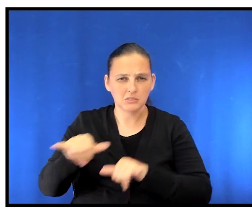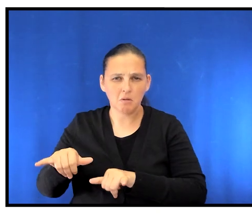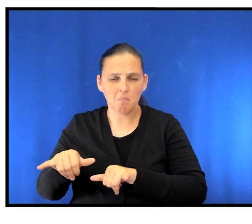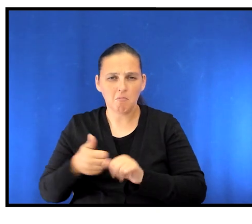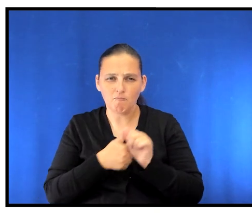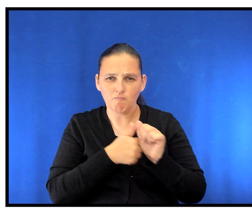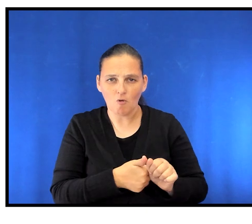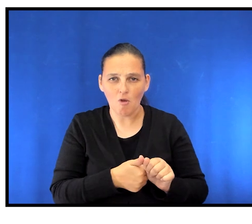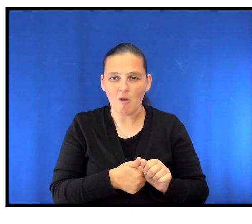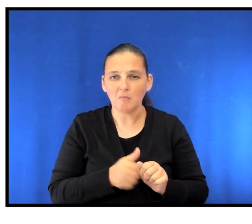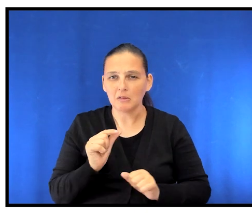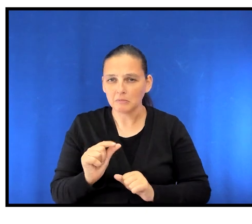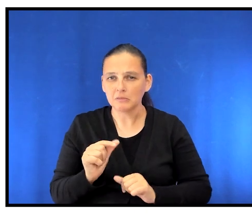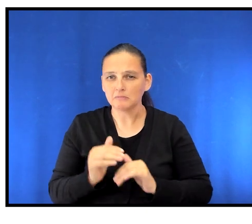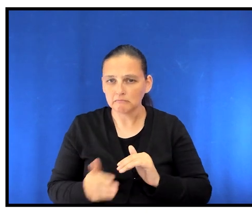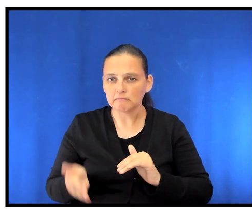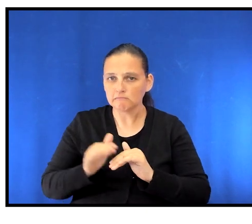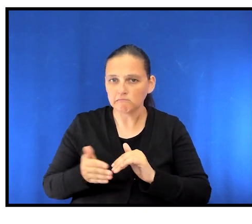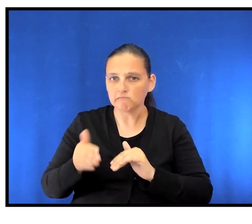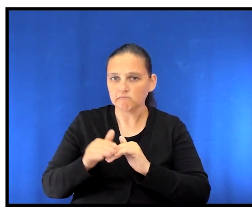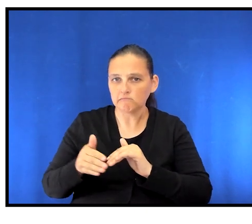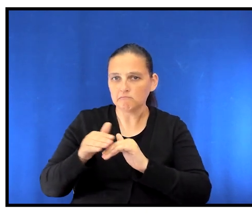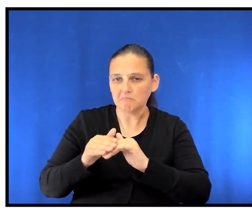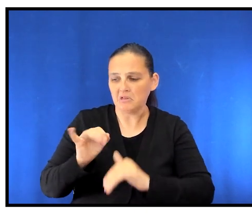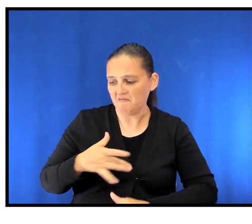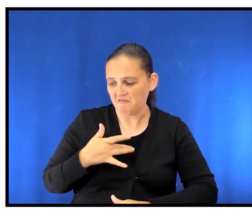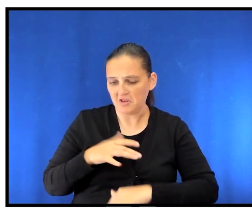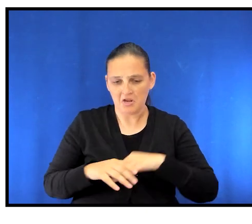and gradually increase the distance when you feel comfortable doing so.